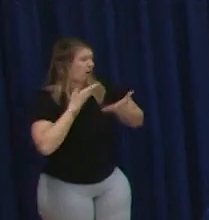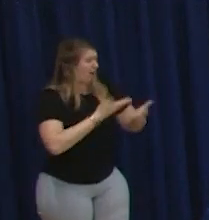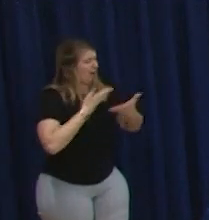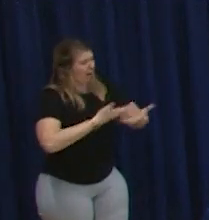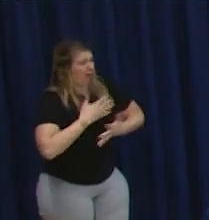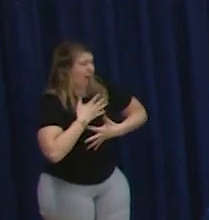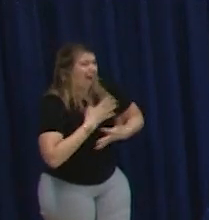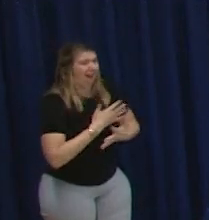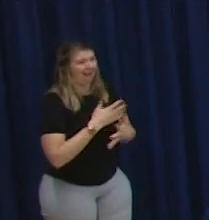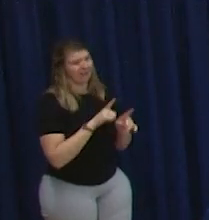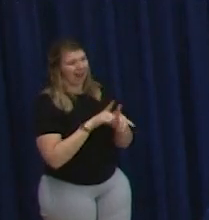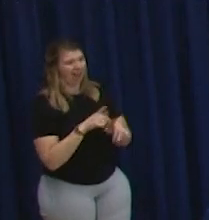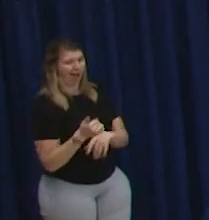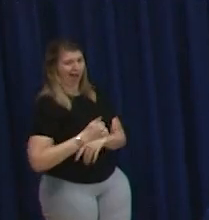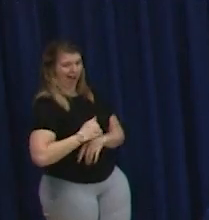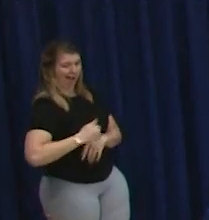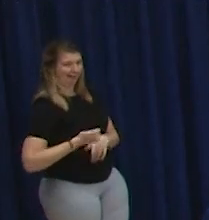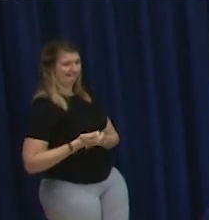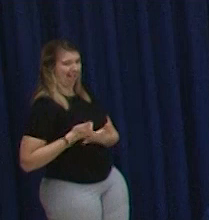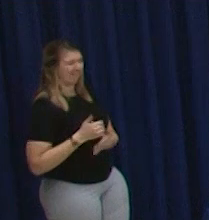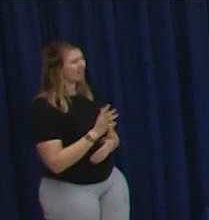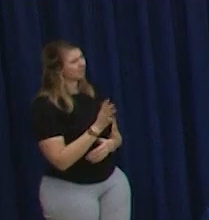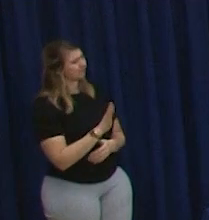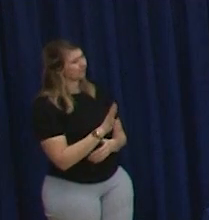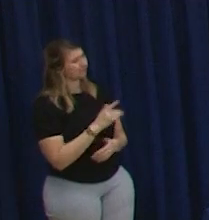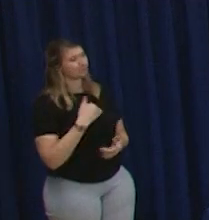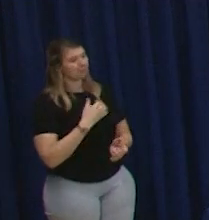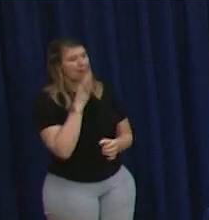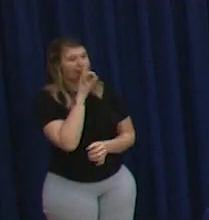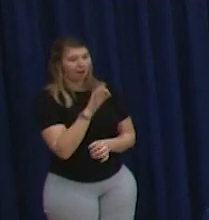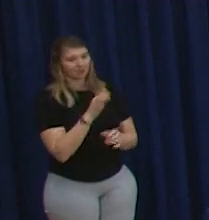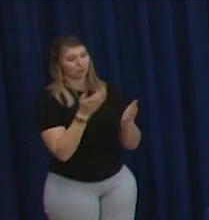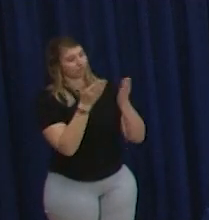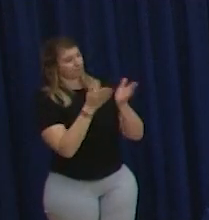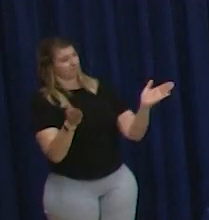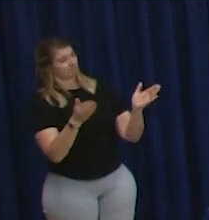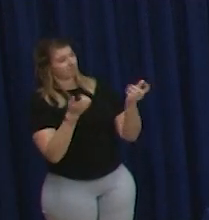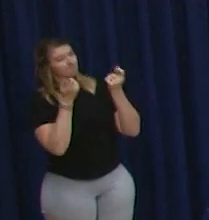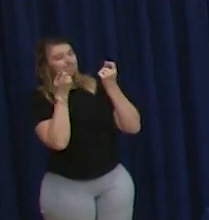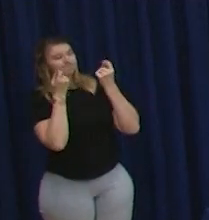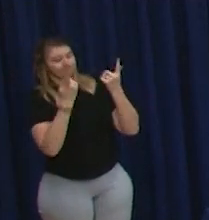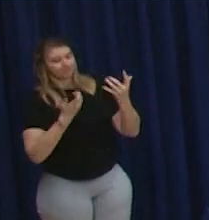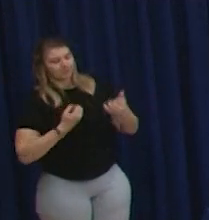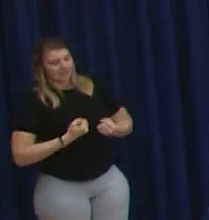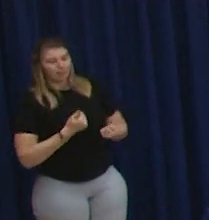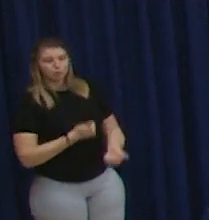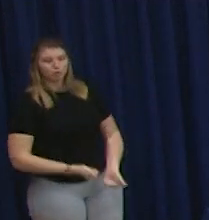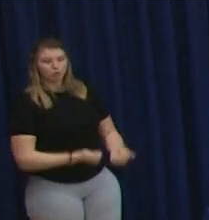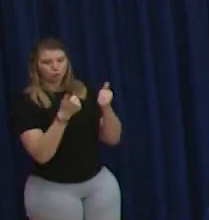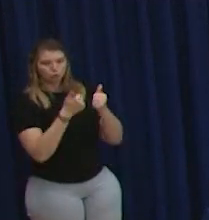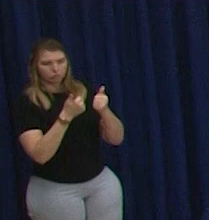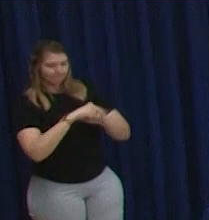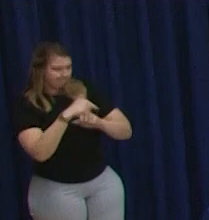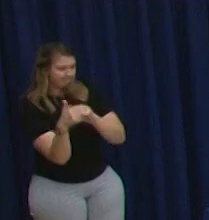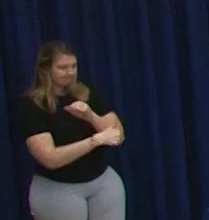here, I'm asking for the fundamental perception of what constitutes good rigorous education to shift,